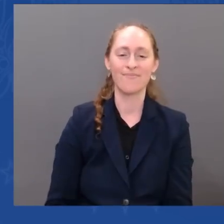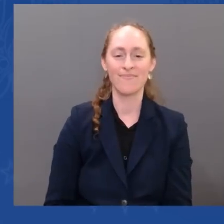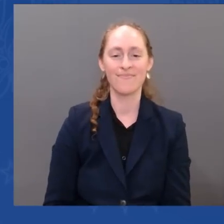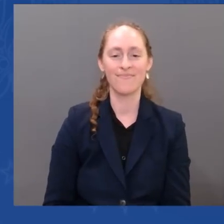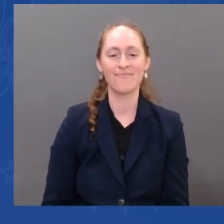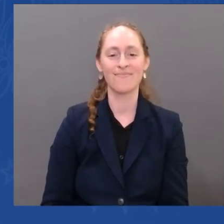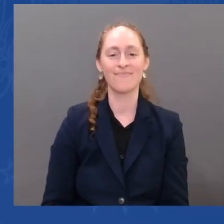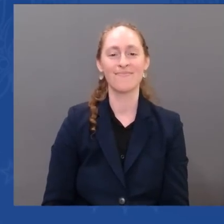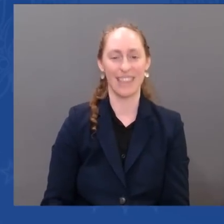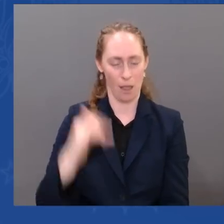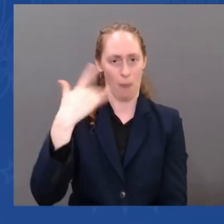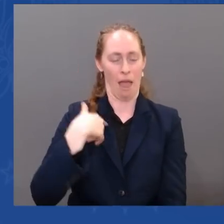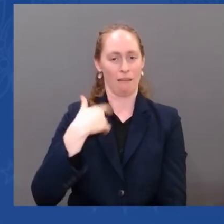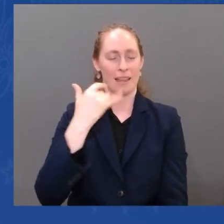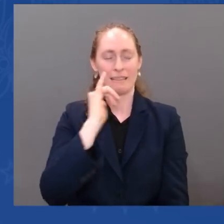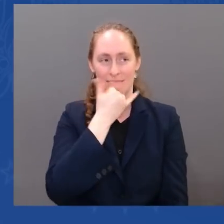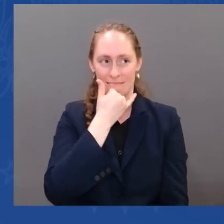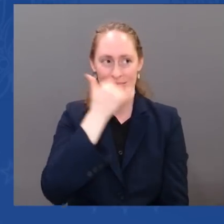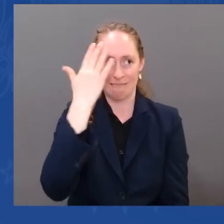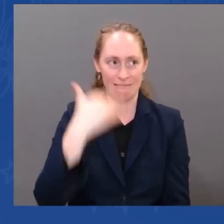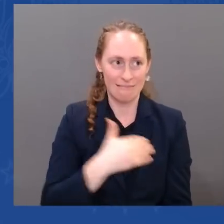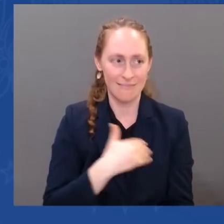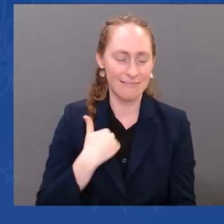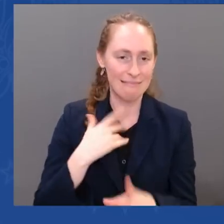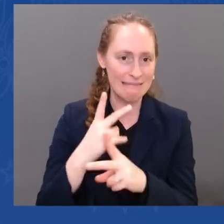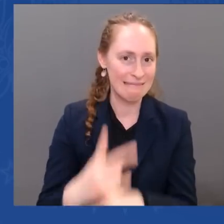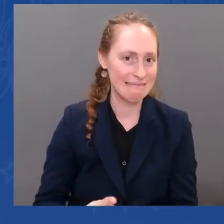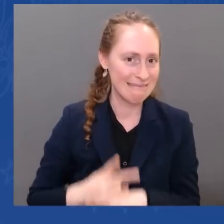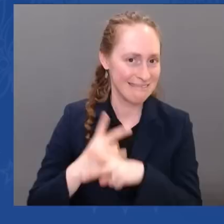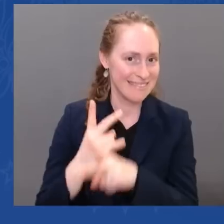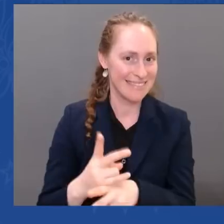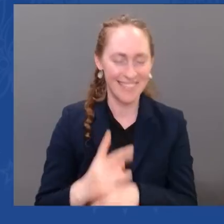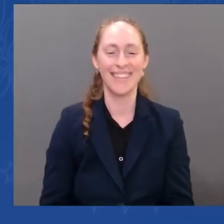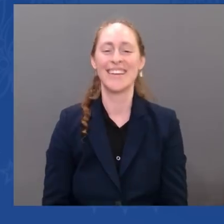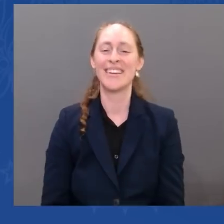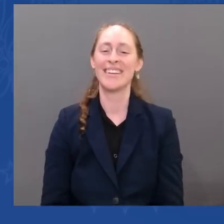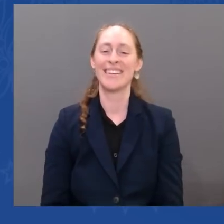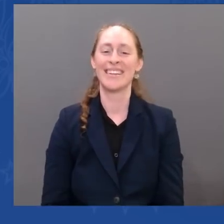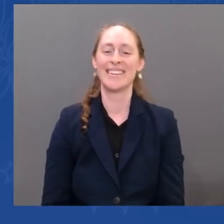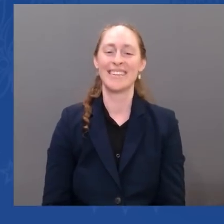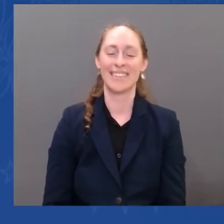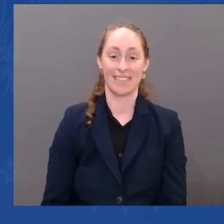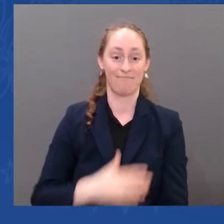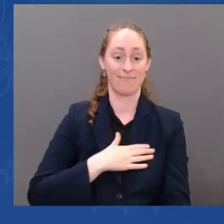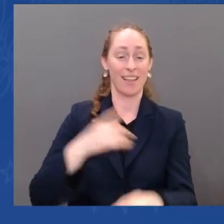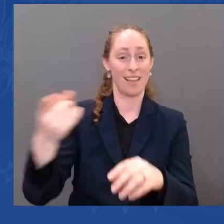And my friend from the University of Delaware, President Dennis Assanis. Where are you, Dennis? There you go.